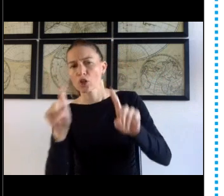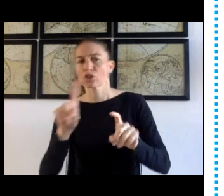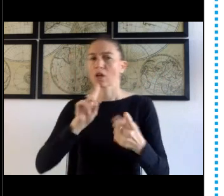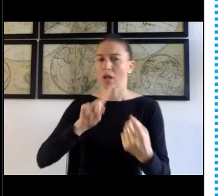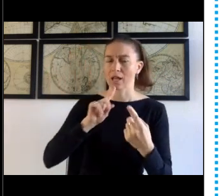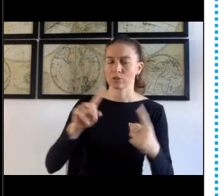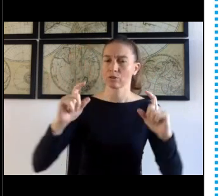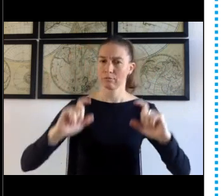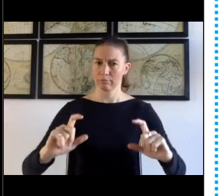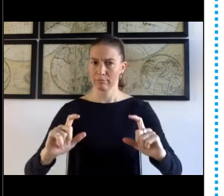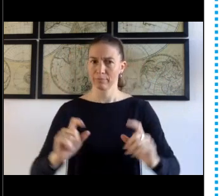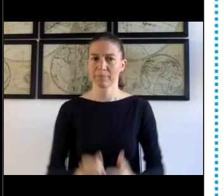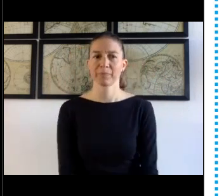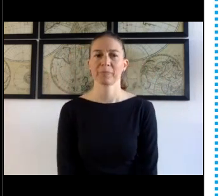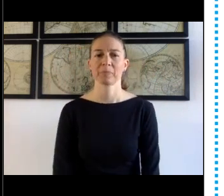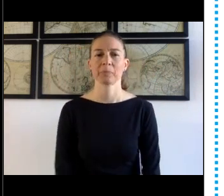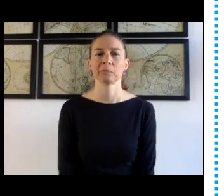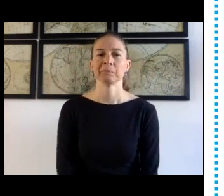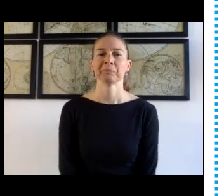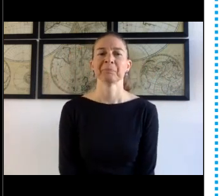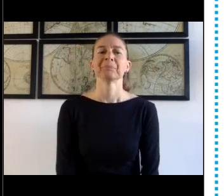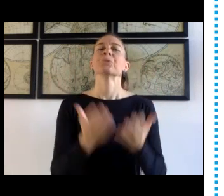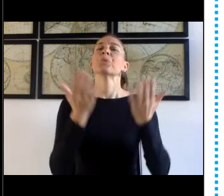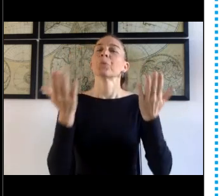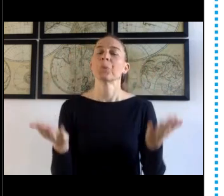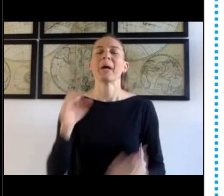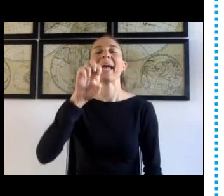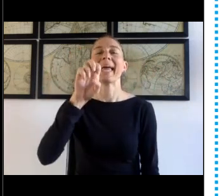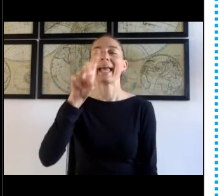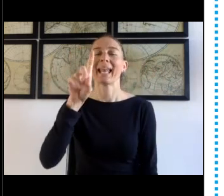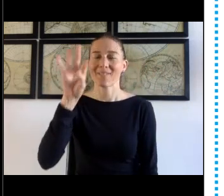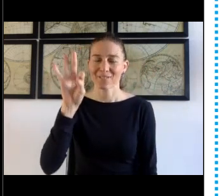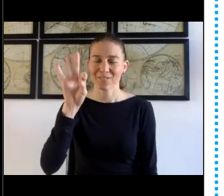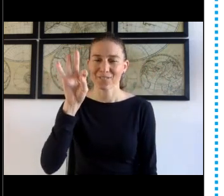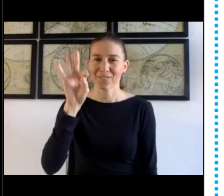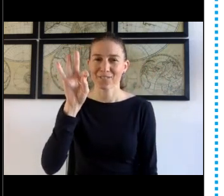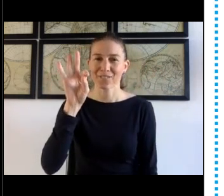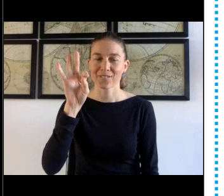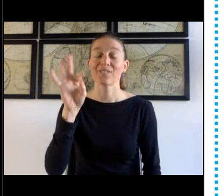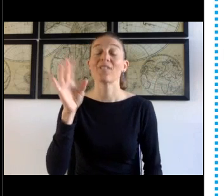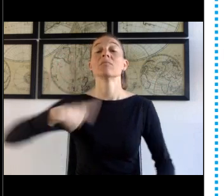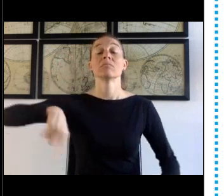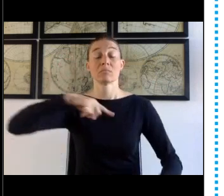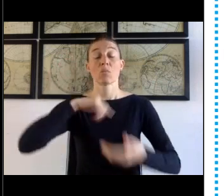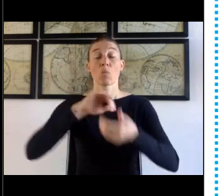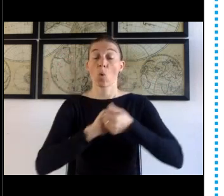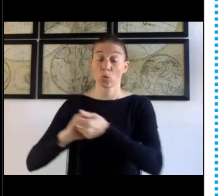A bit about EDF now. We are an organization with over 100 members,